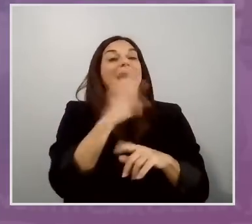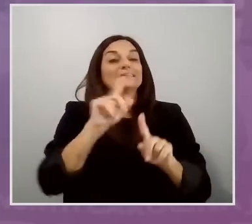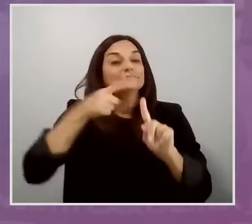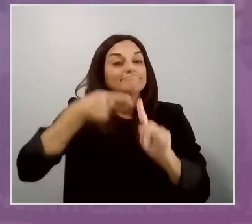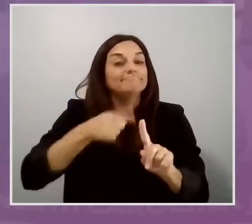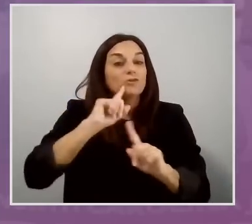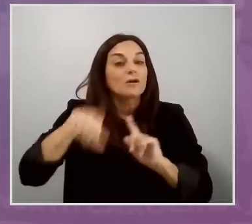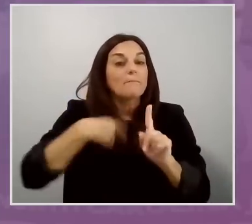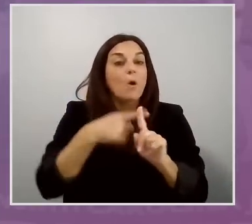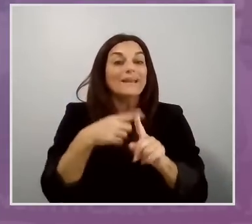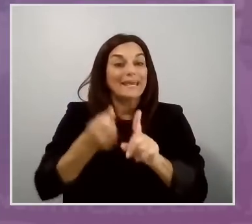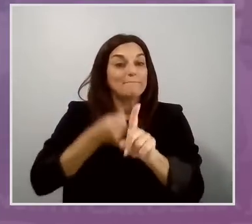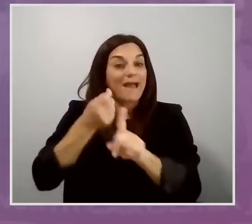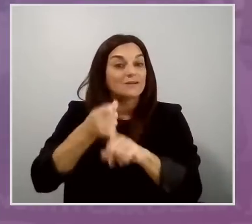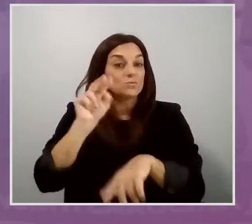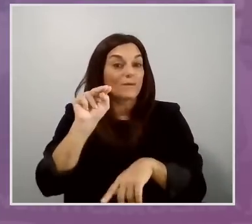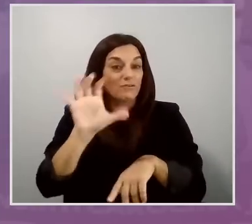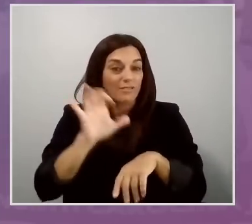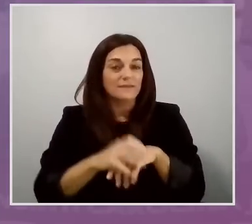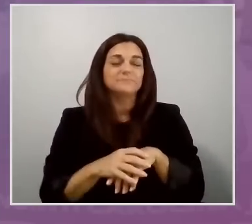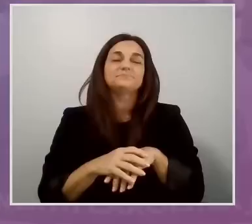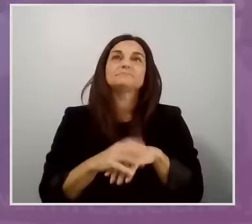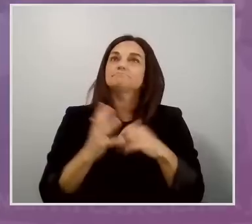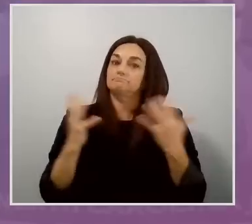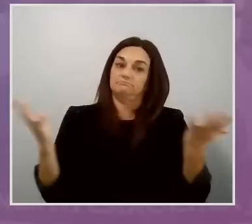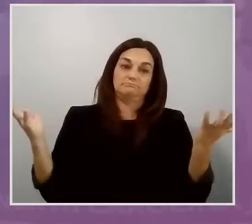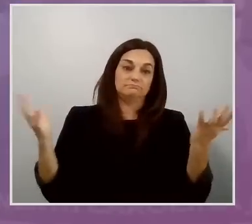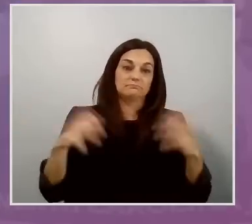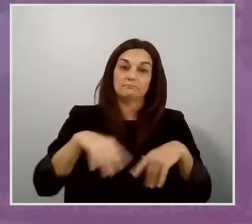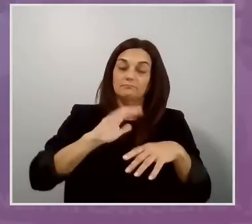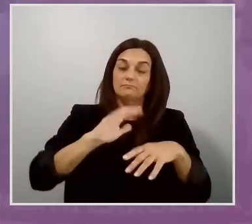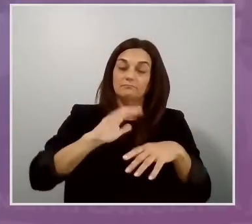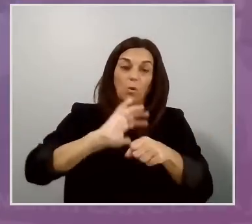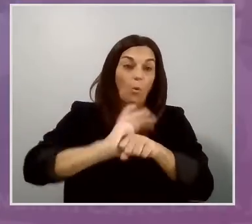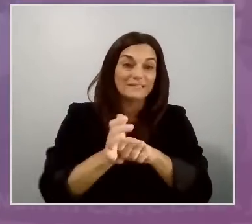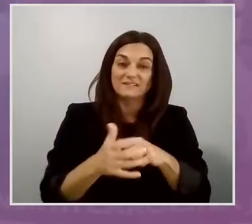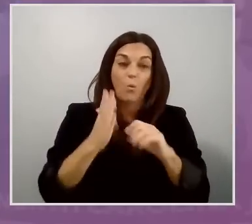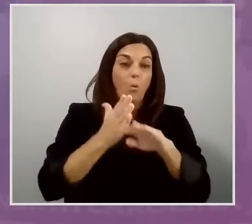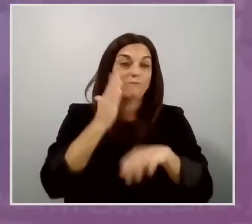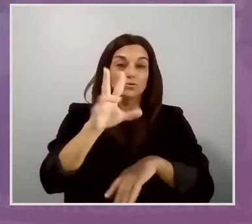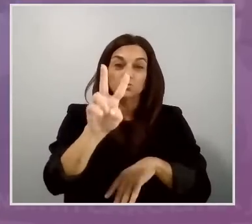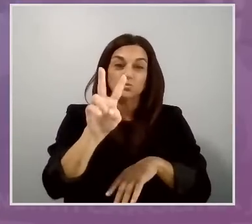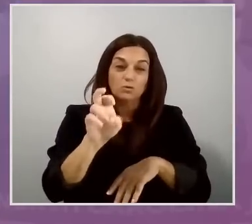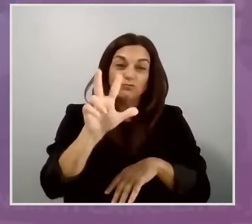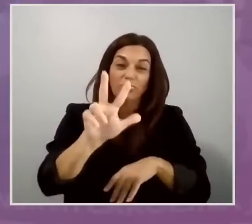THAT ARE AT PLAY IN THIS ELECTION. AND SPEAKING SPECIFICALLY